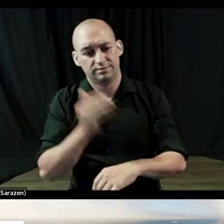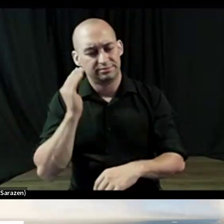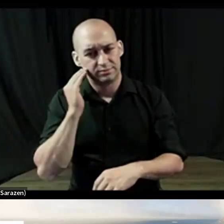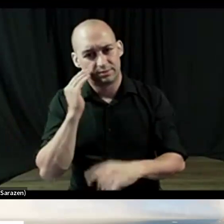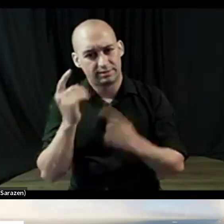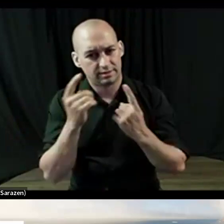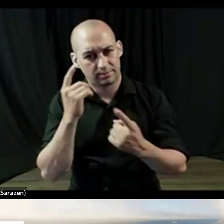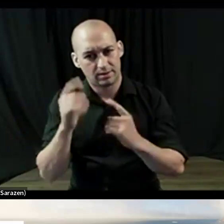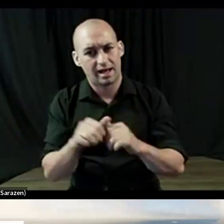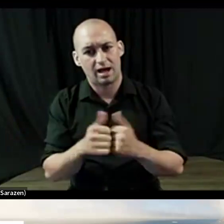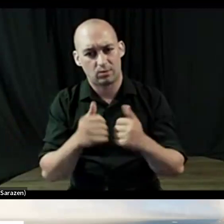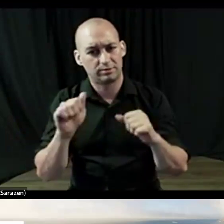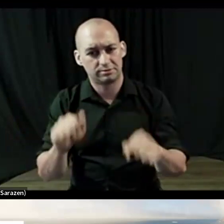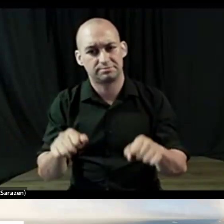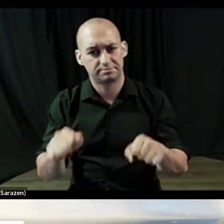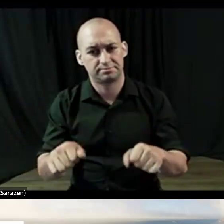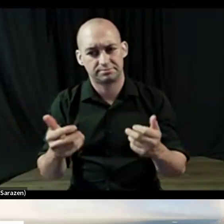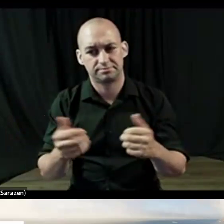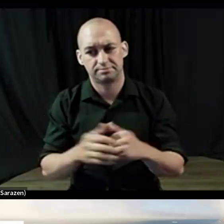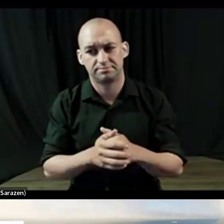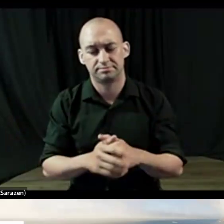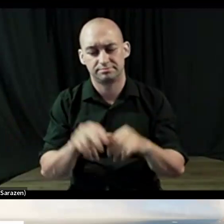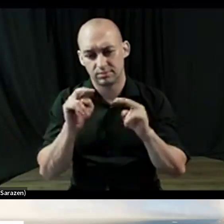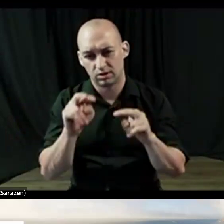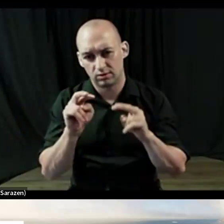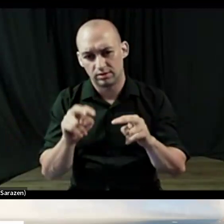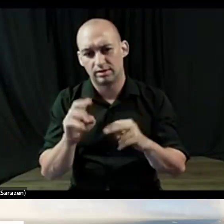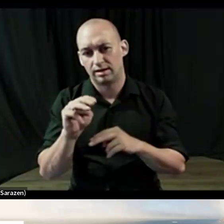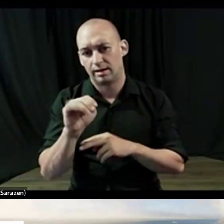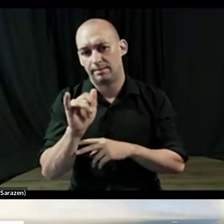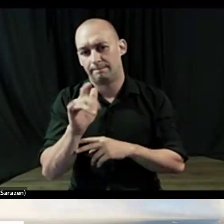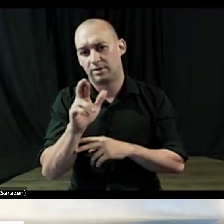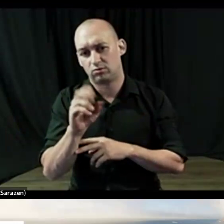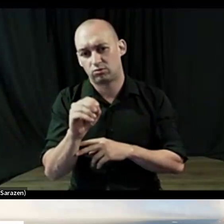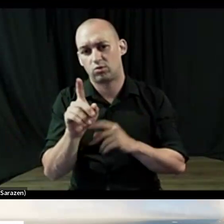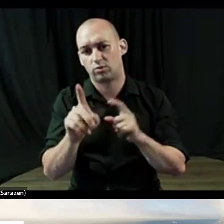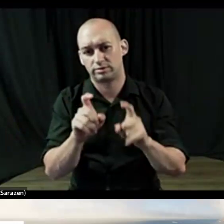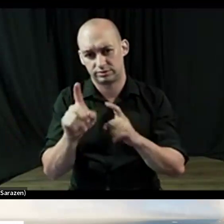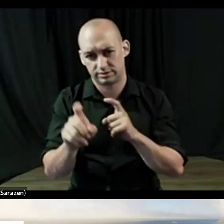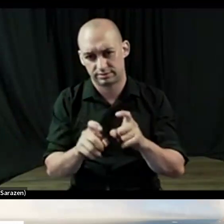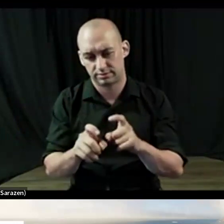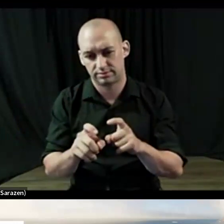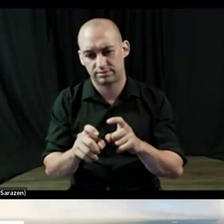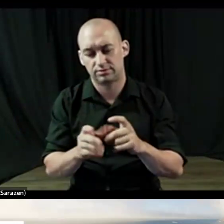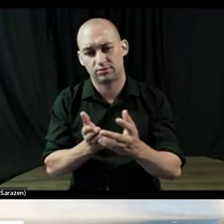can do that potentially looking at doing a micro questionnaire over the next month regarding to